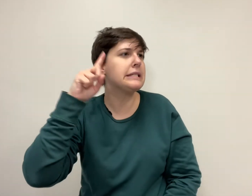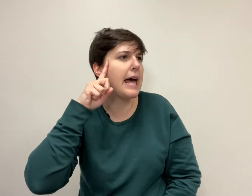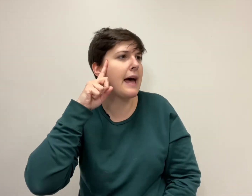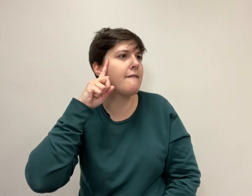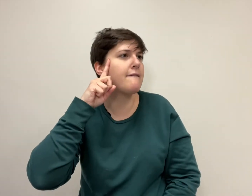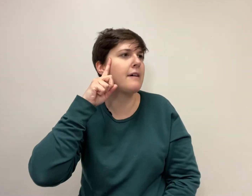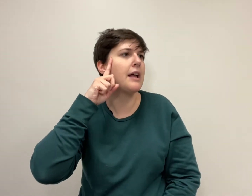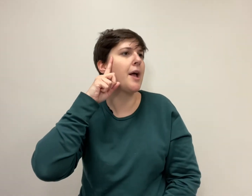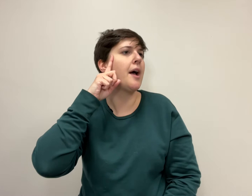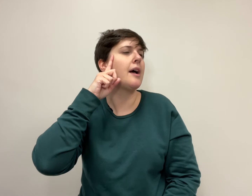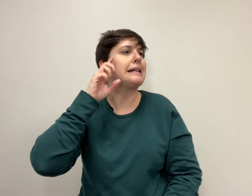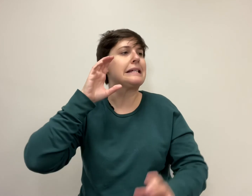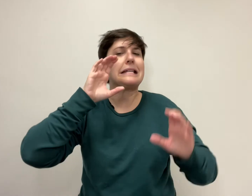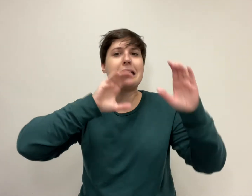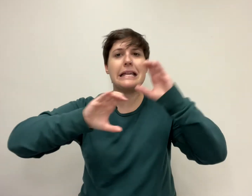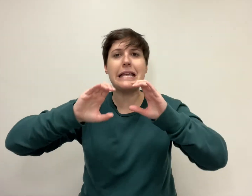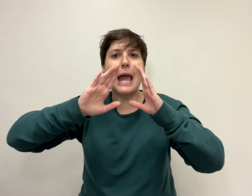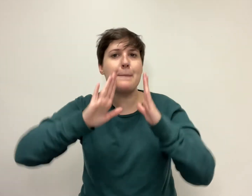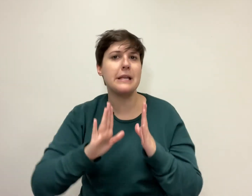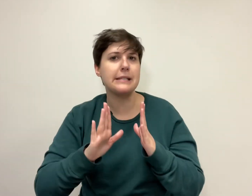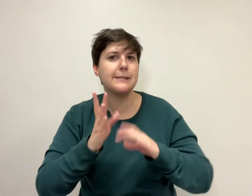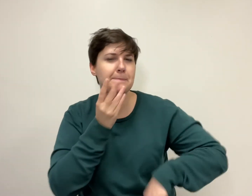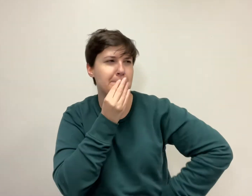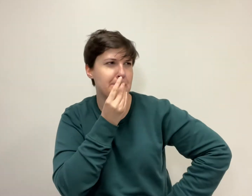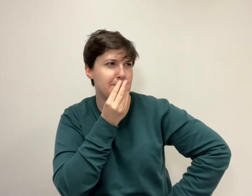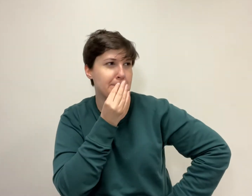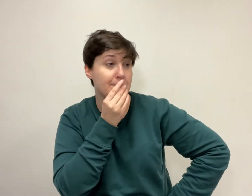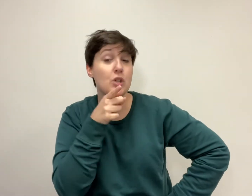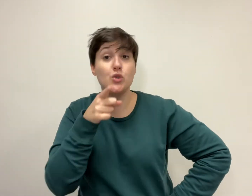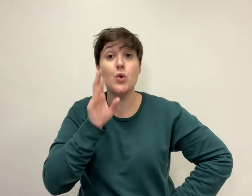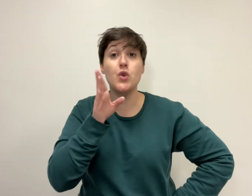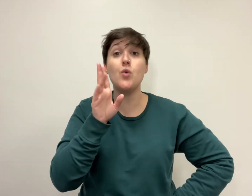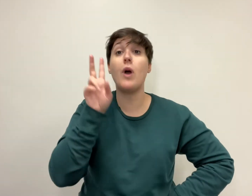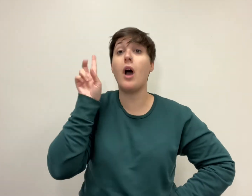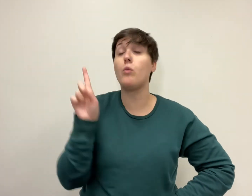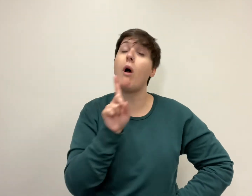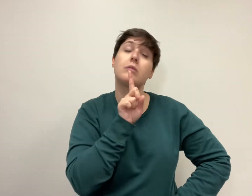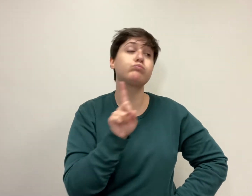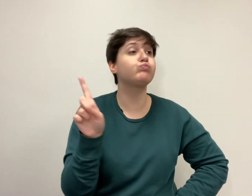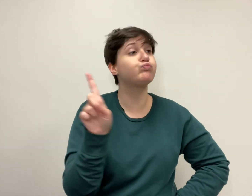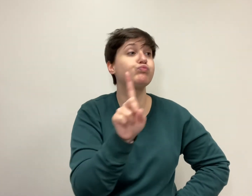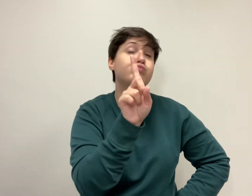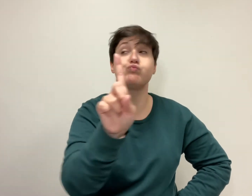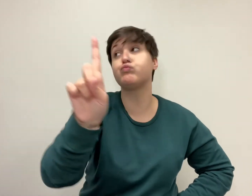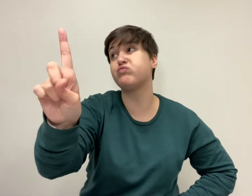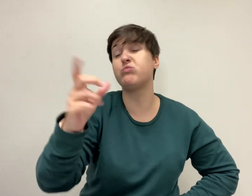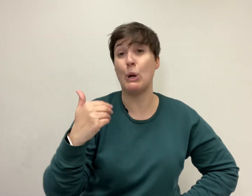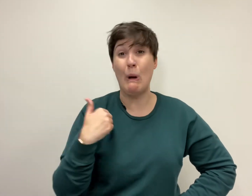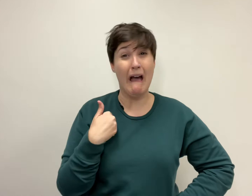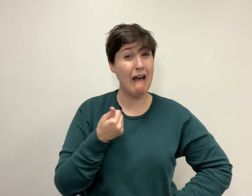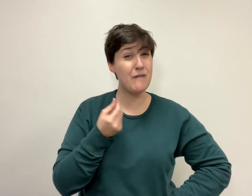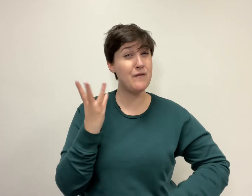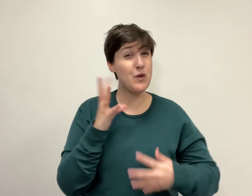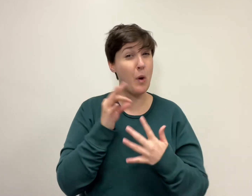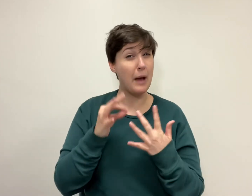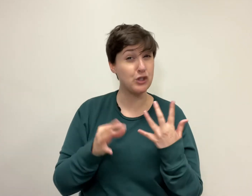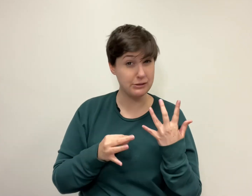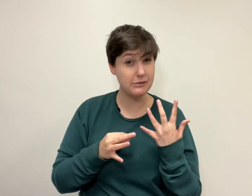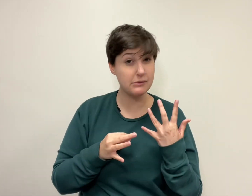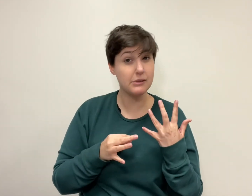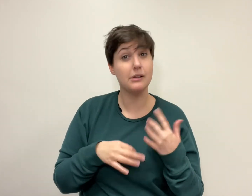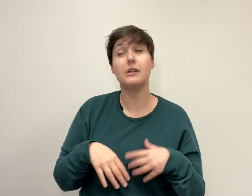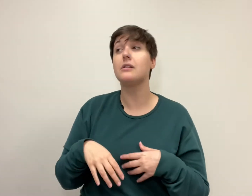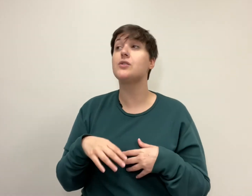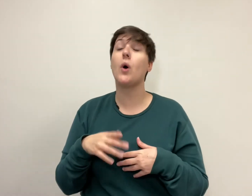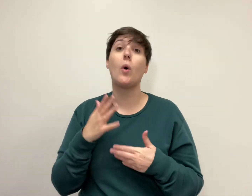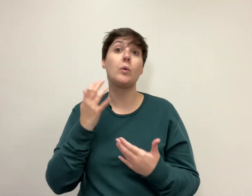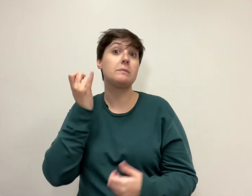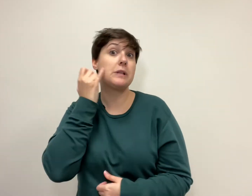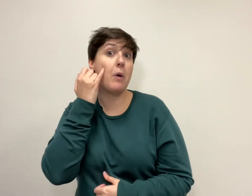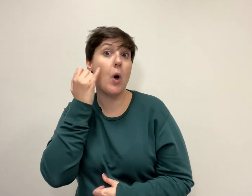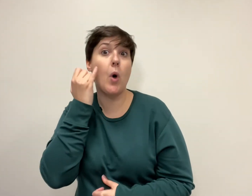famous Deaf chemist." Hmm. So you will walk around, and you have several to pick from.